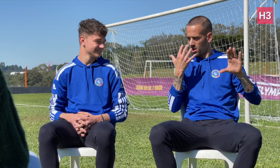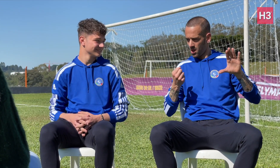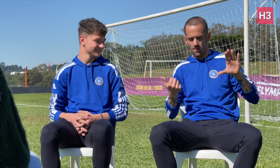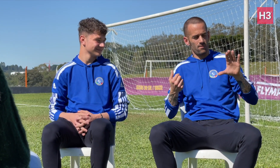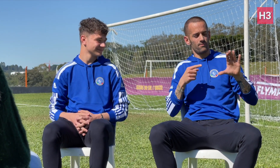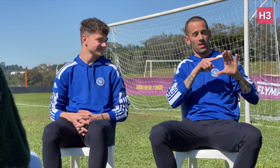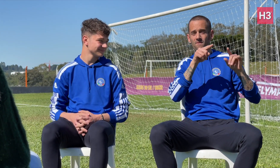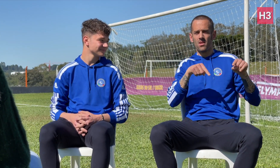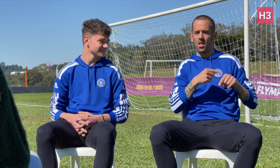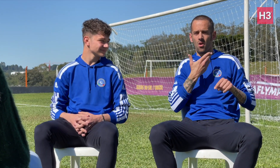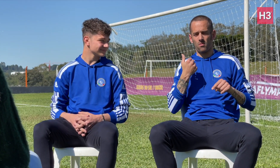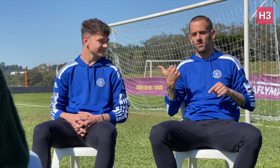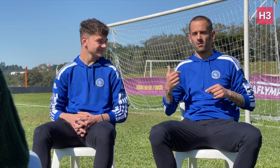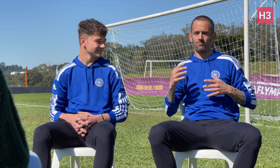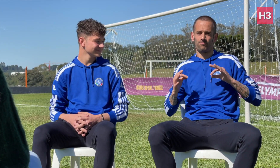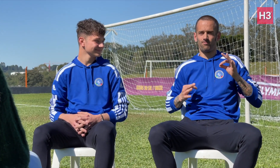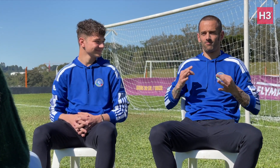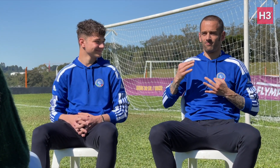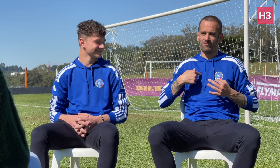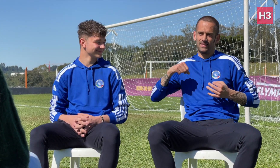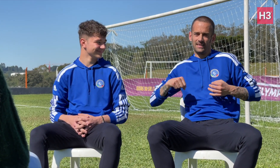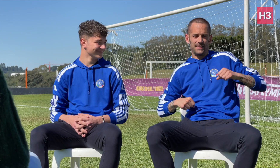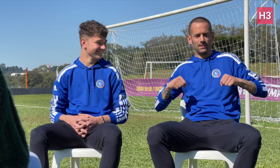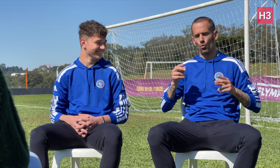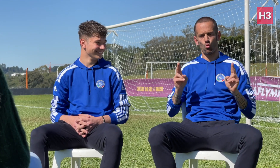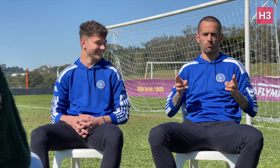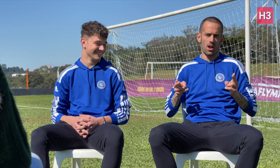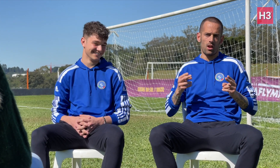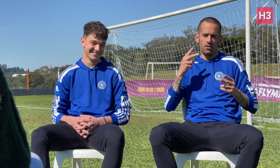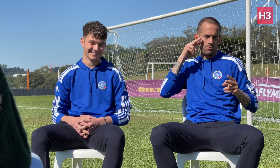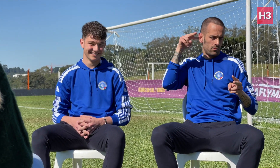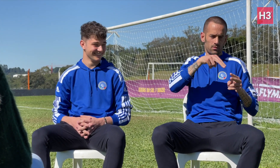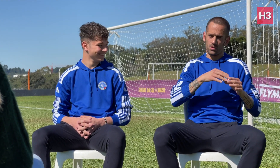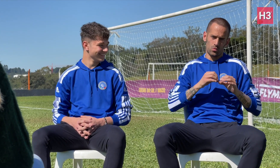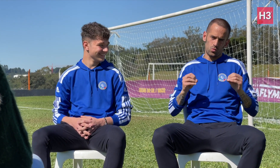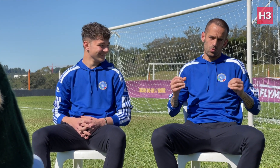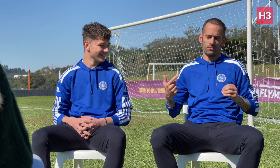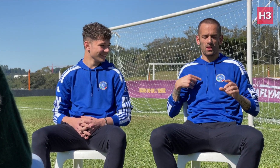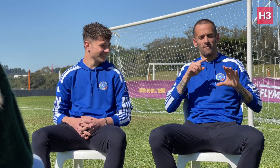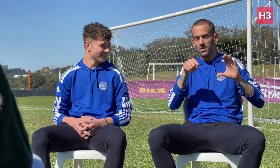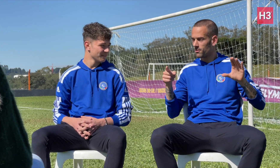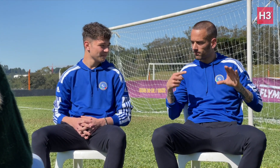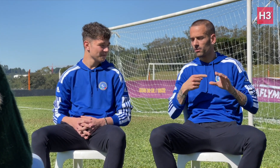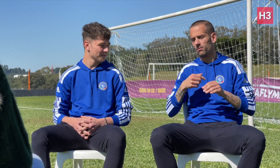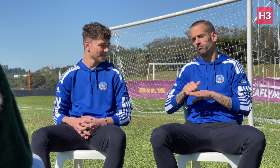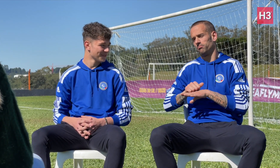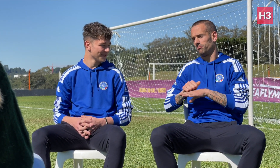where it’s up to him to remain focused and kick the ball into the target. If he didn’t make it, we’d discuss why